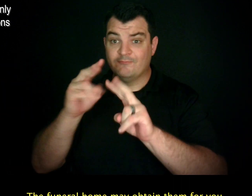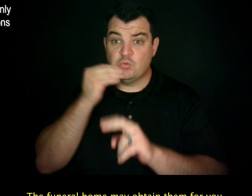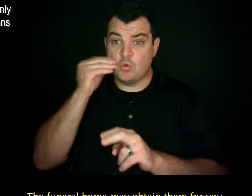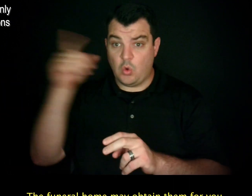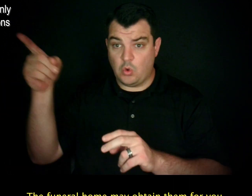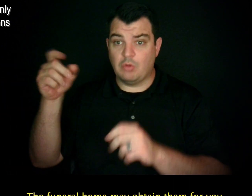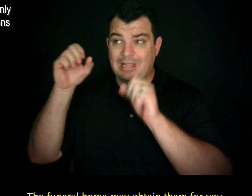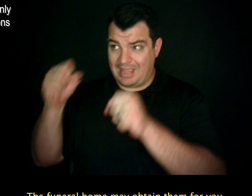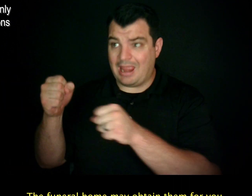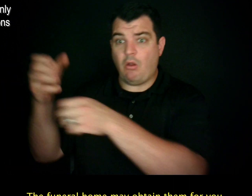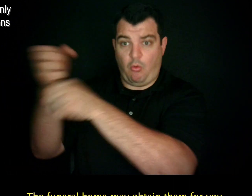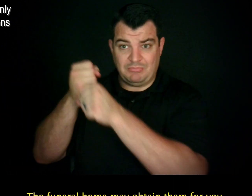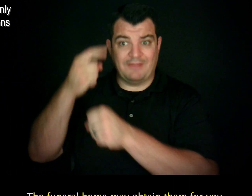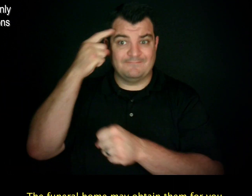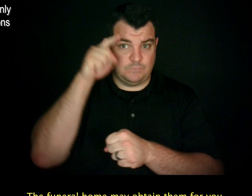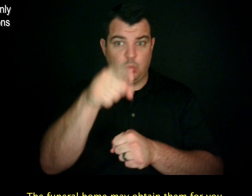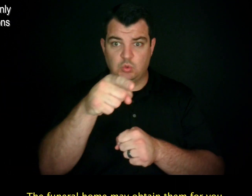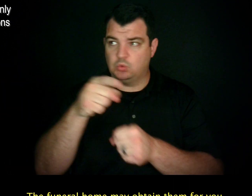The funeral home may obtain them for you.